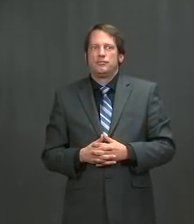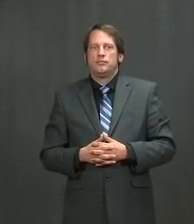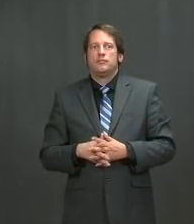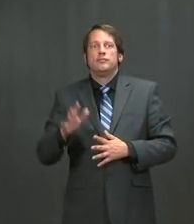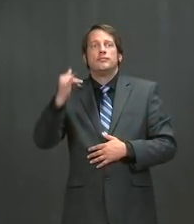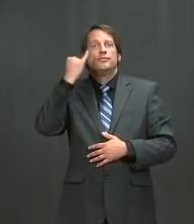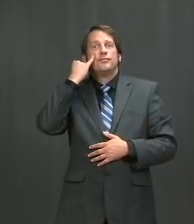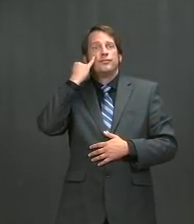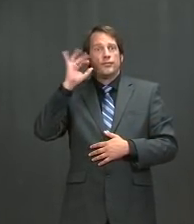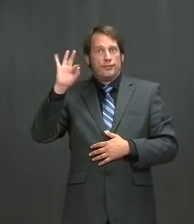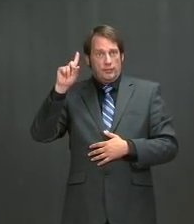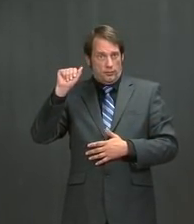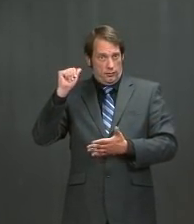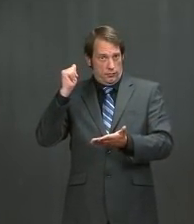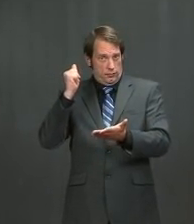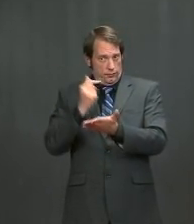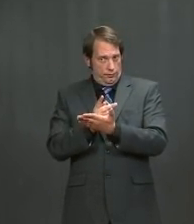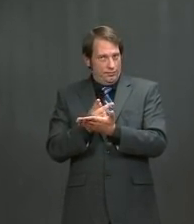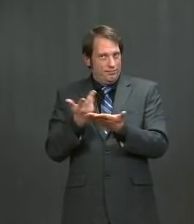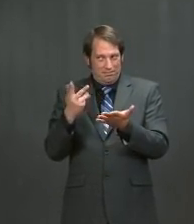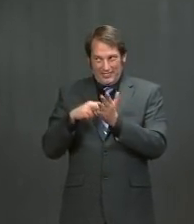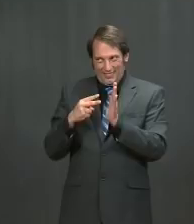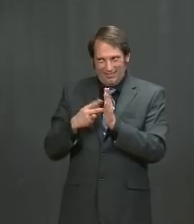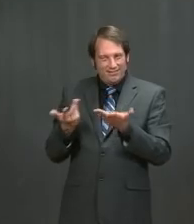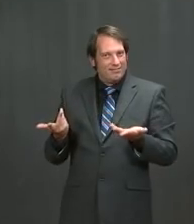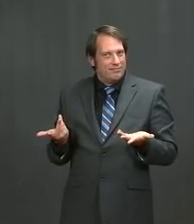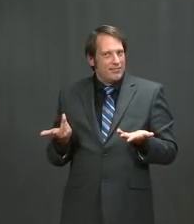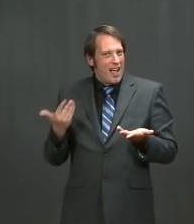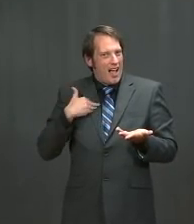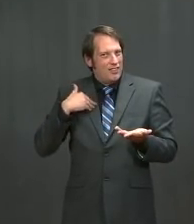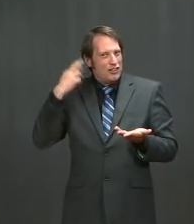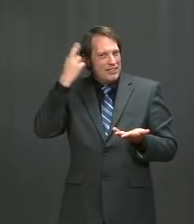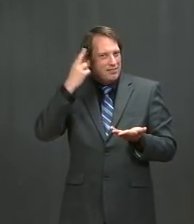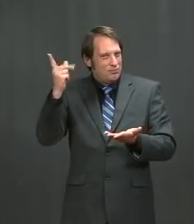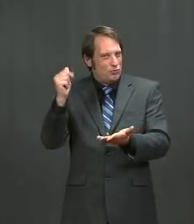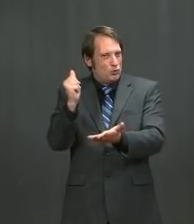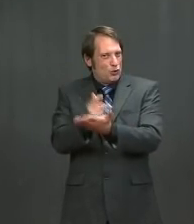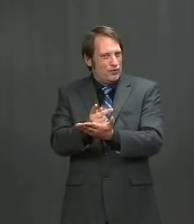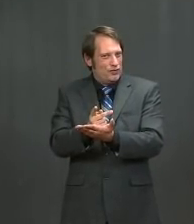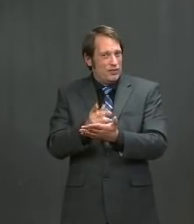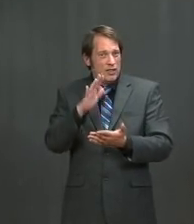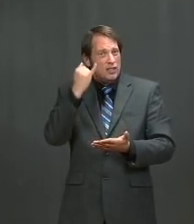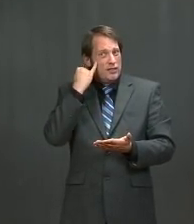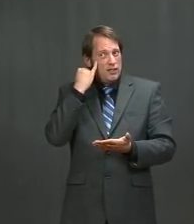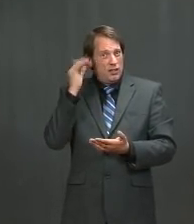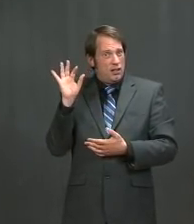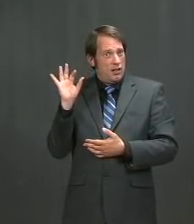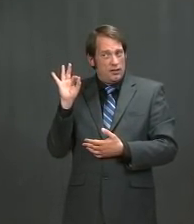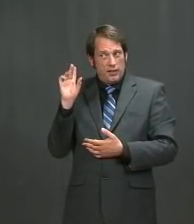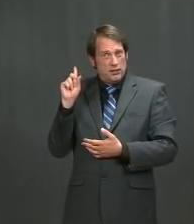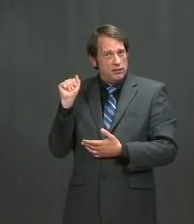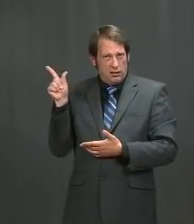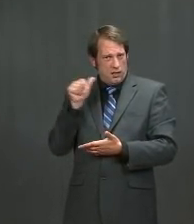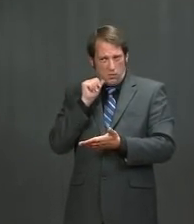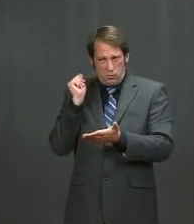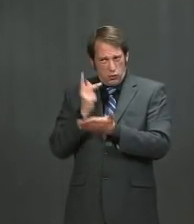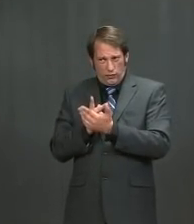In many ways, it was the process working, because the FDA had not approved this site. There were steps taken to address what some of the issues were.